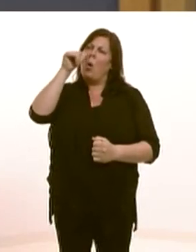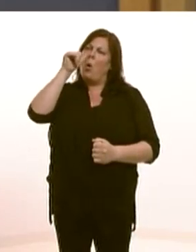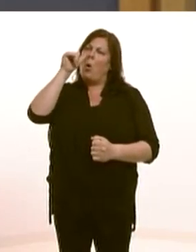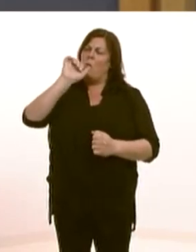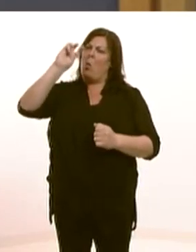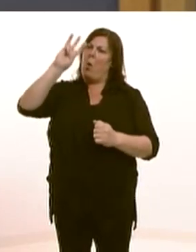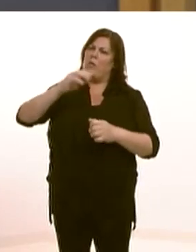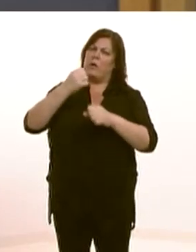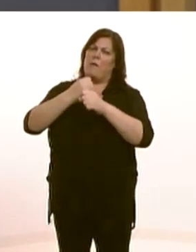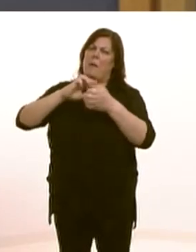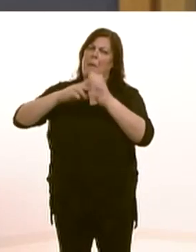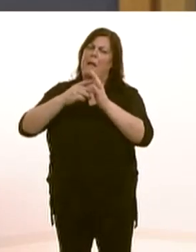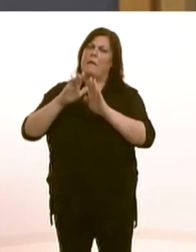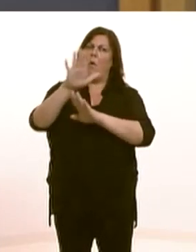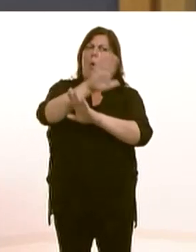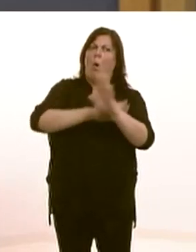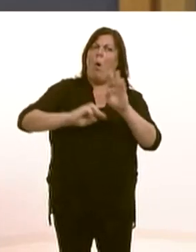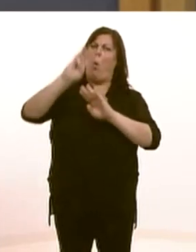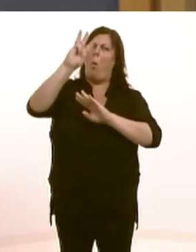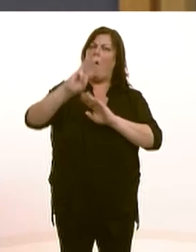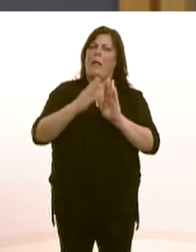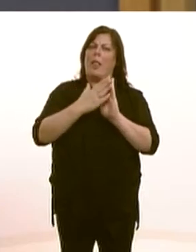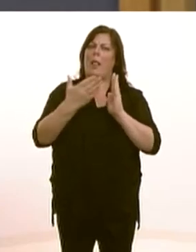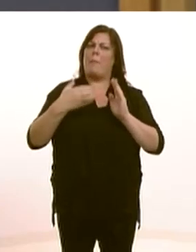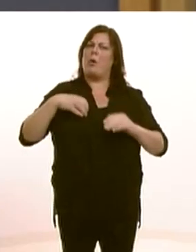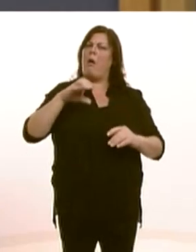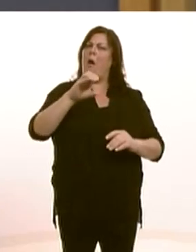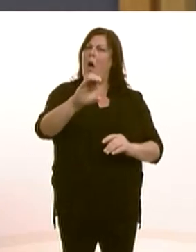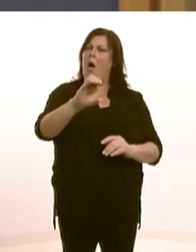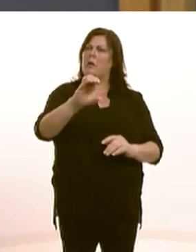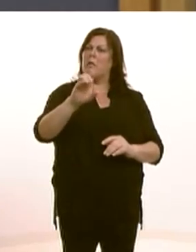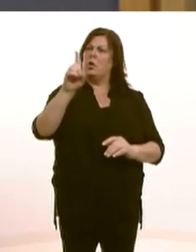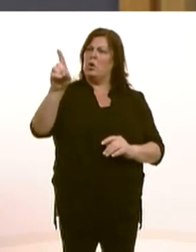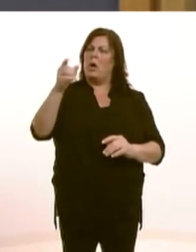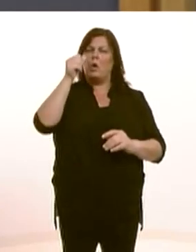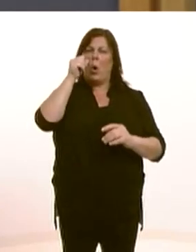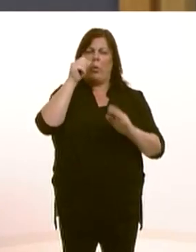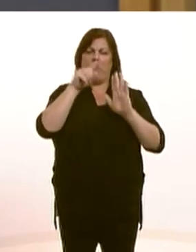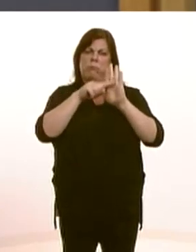for an all-Wales library card, which were first published a year ago.